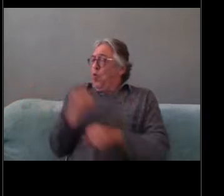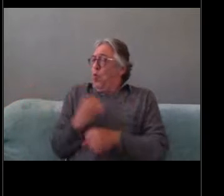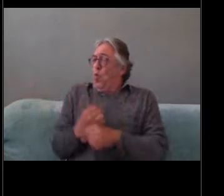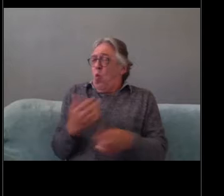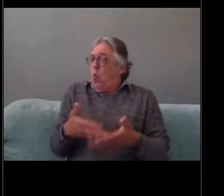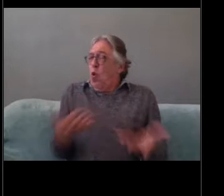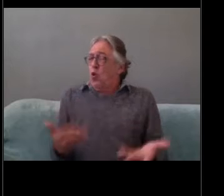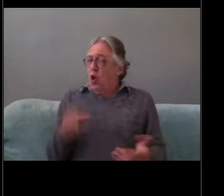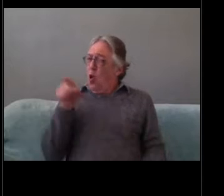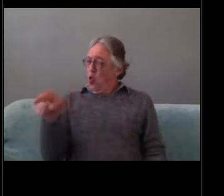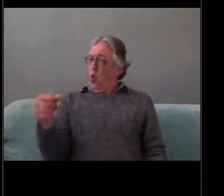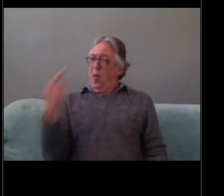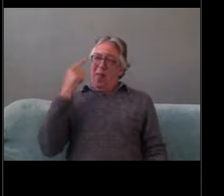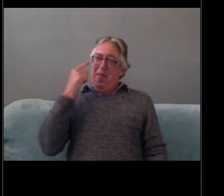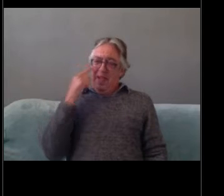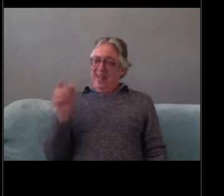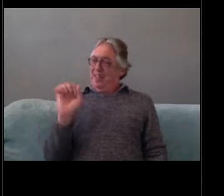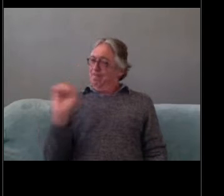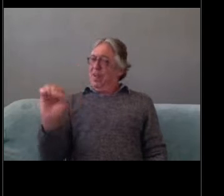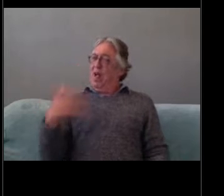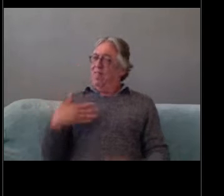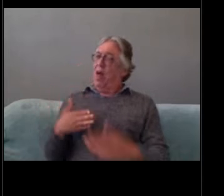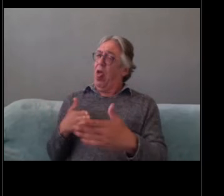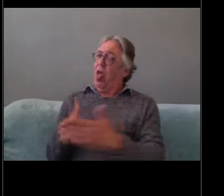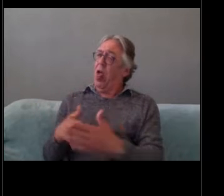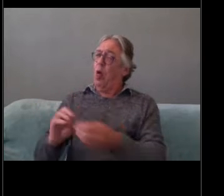as a problem like responding to the crisis.